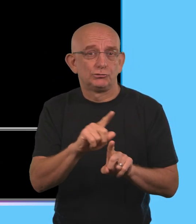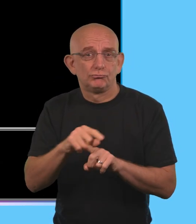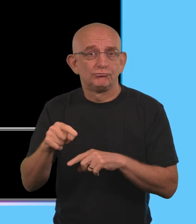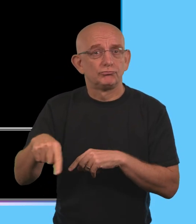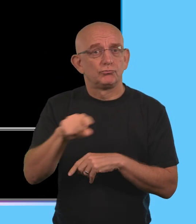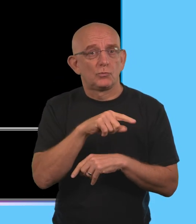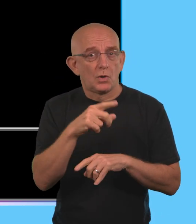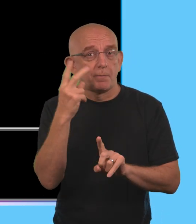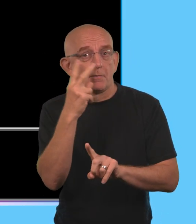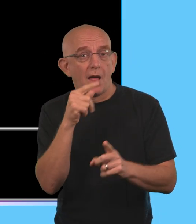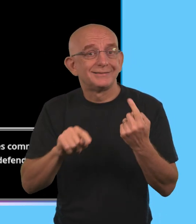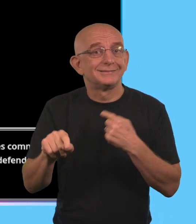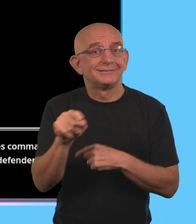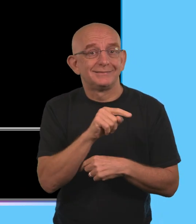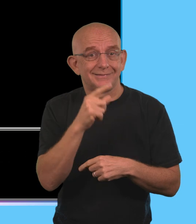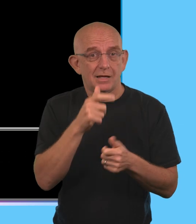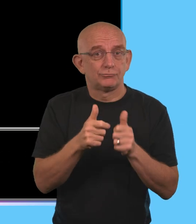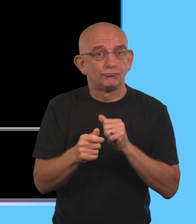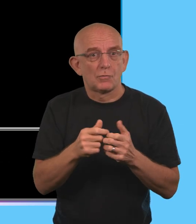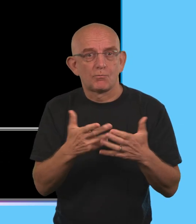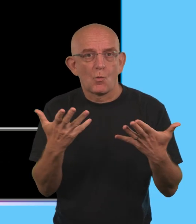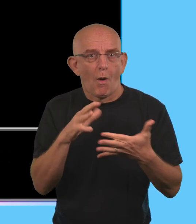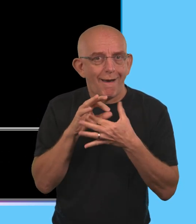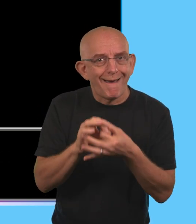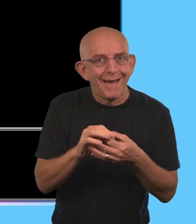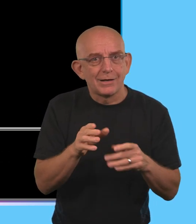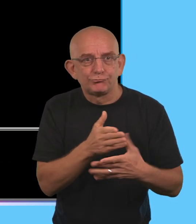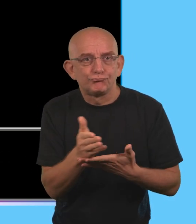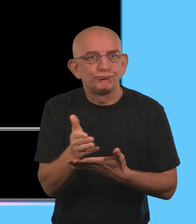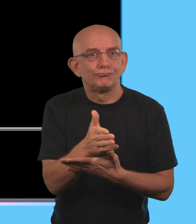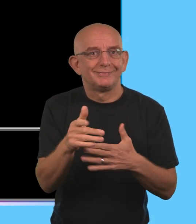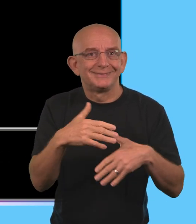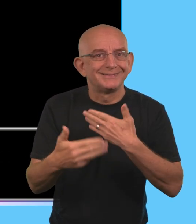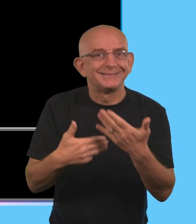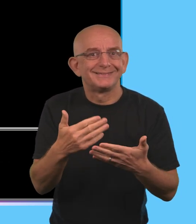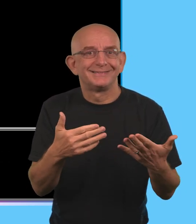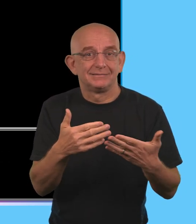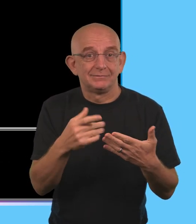And these kinds of games show that blind people can play even much more involved games, assuming